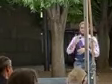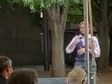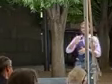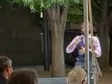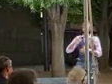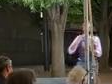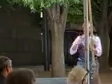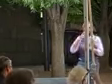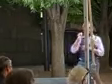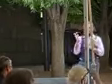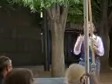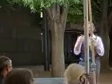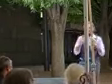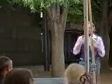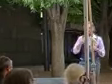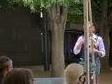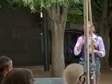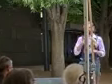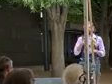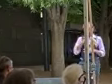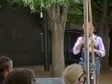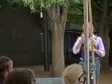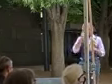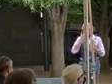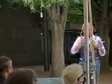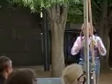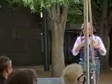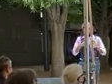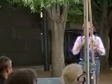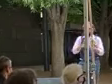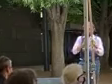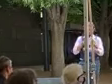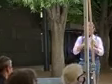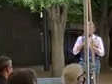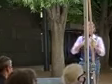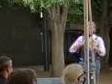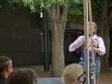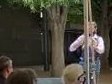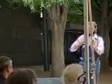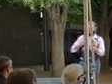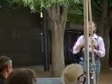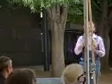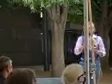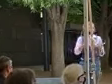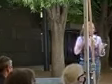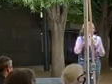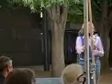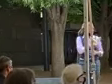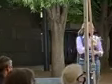It's just fantastic. You understand service, and you work hard to implement it. So thank you for your inspiration.